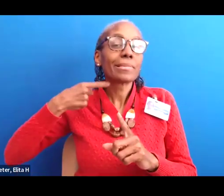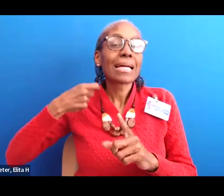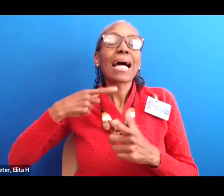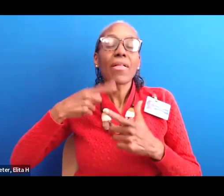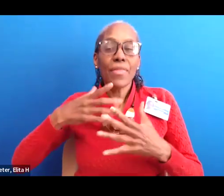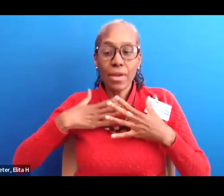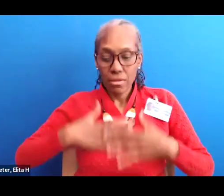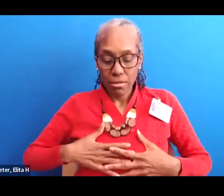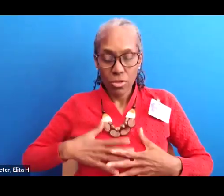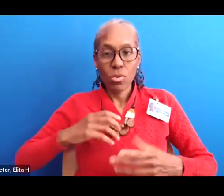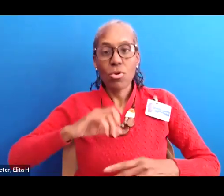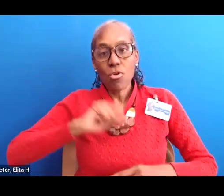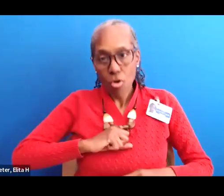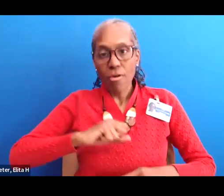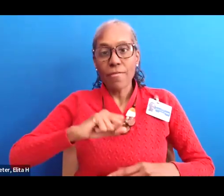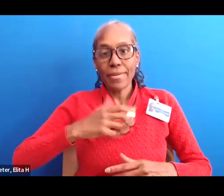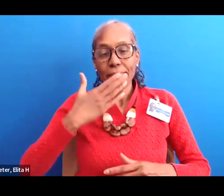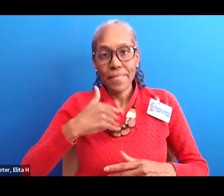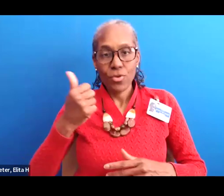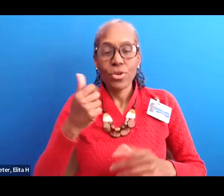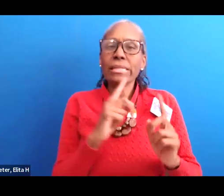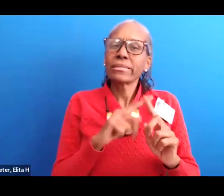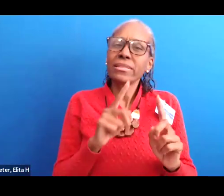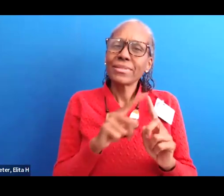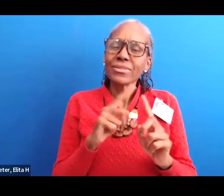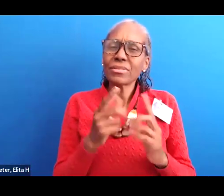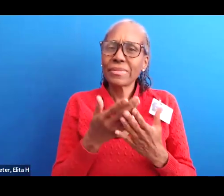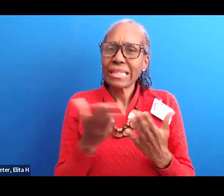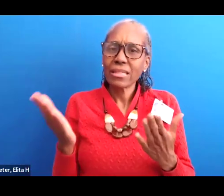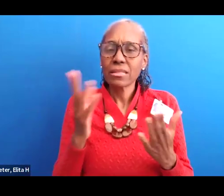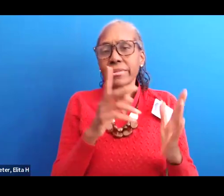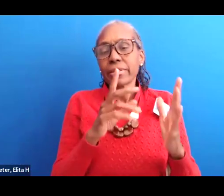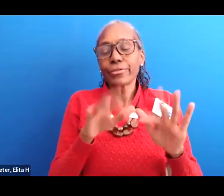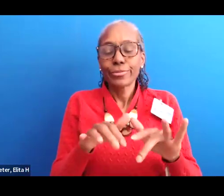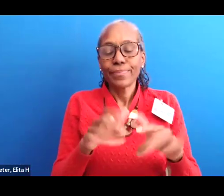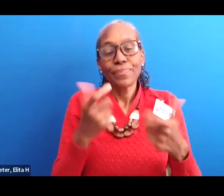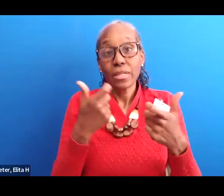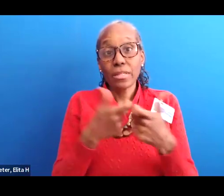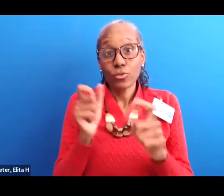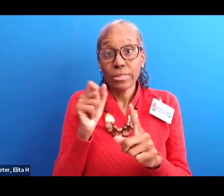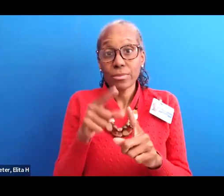There's a variety of different products. If you look up electrical stimulation for cough, you'll